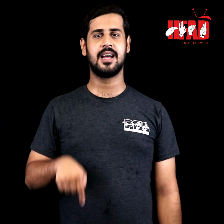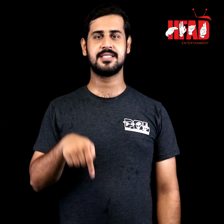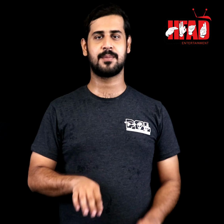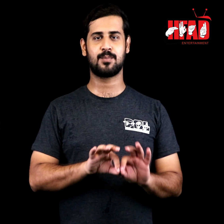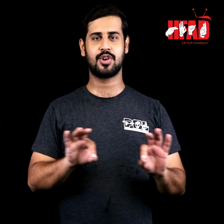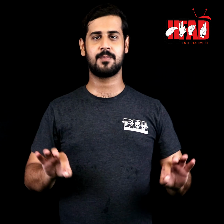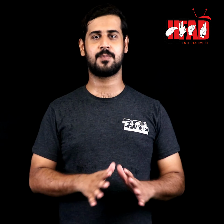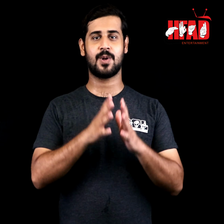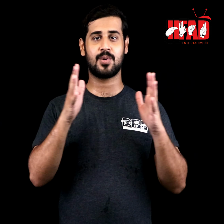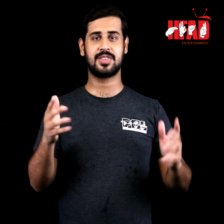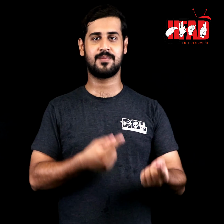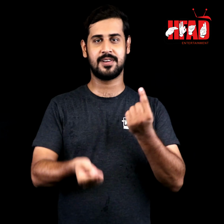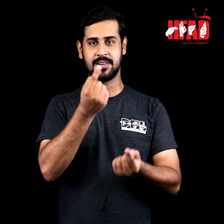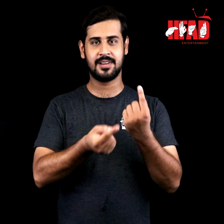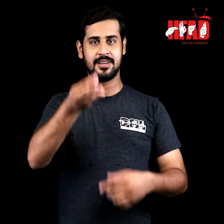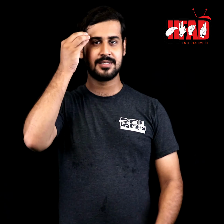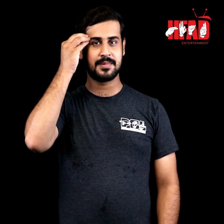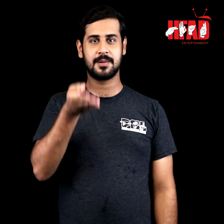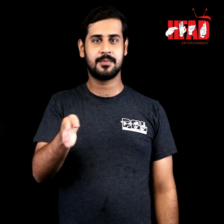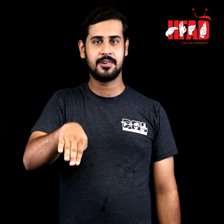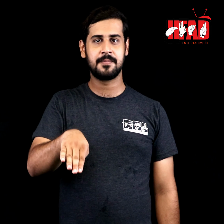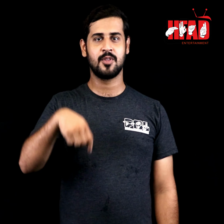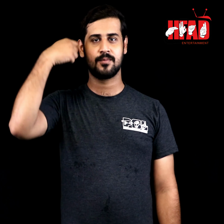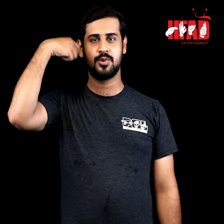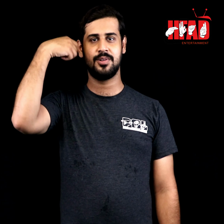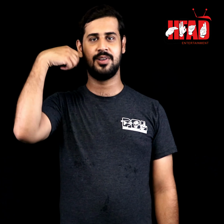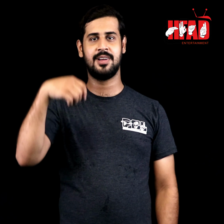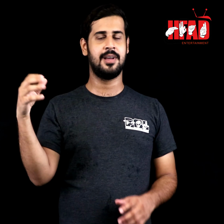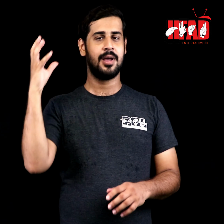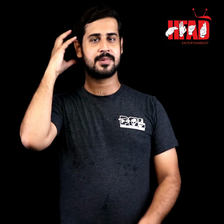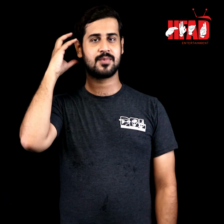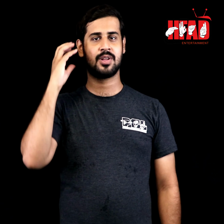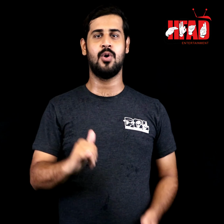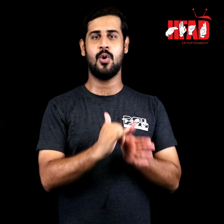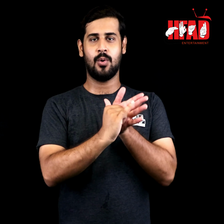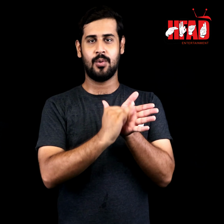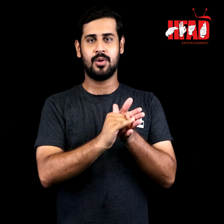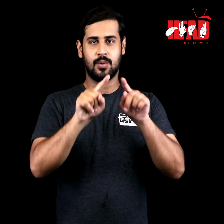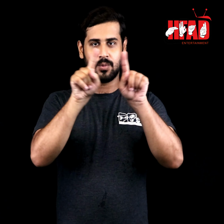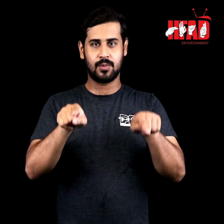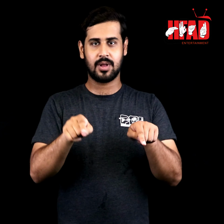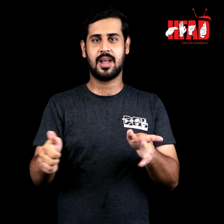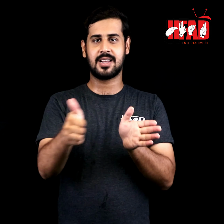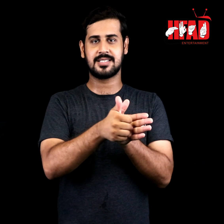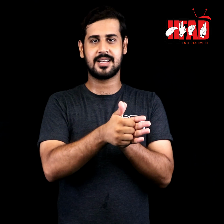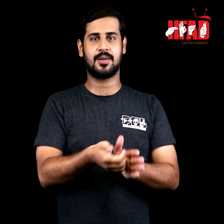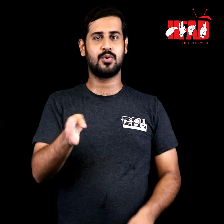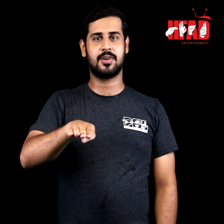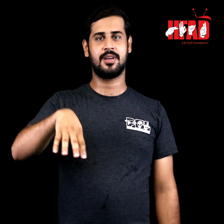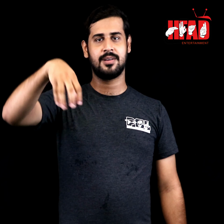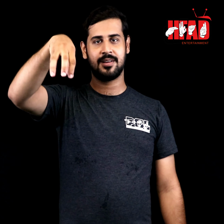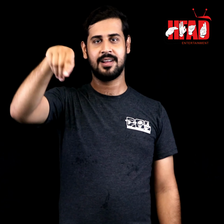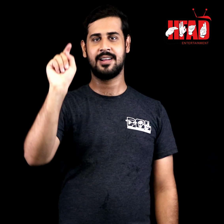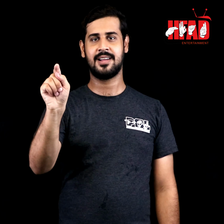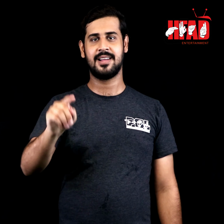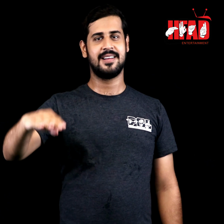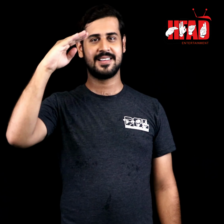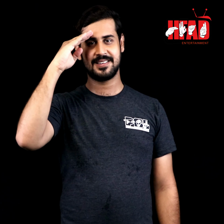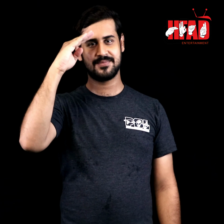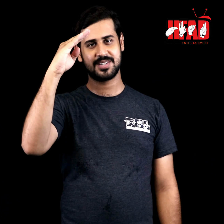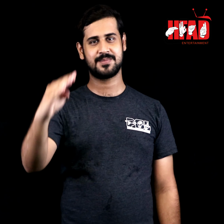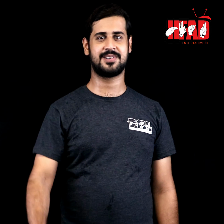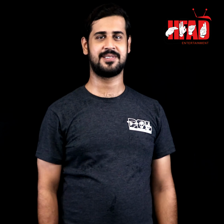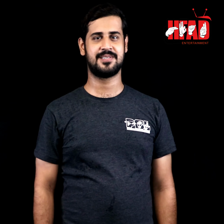For more information & videos, Like 👍HFAD Channel.